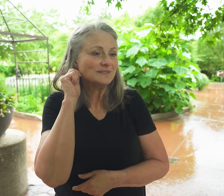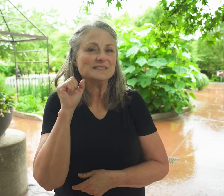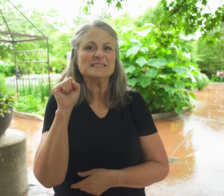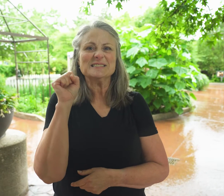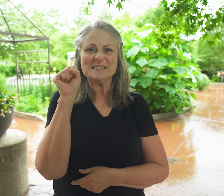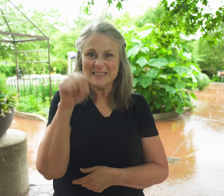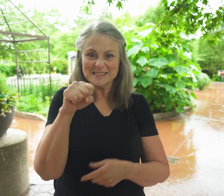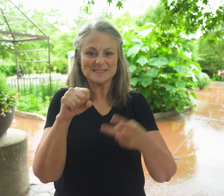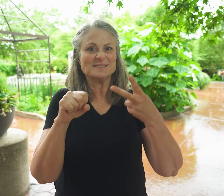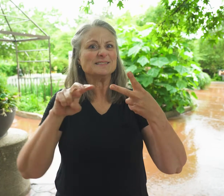through our ears.